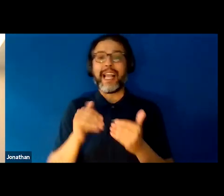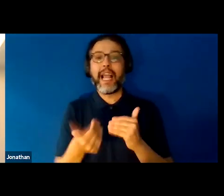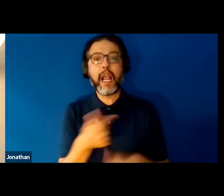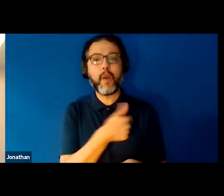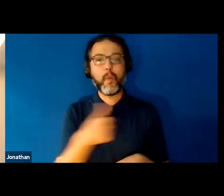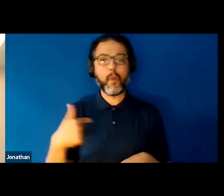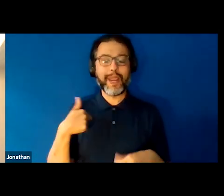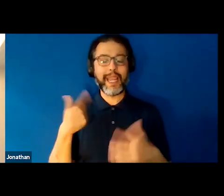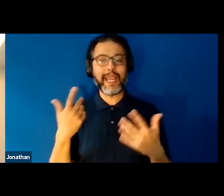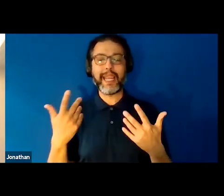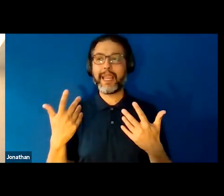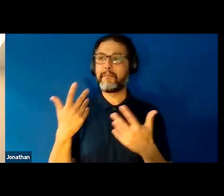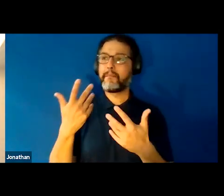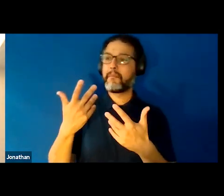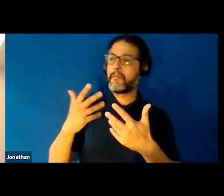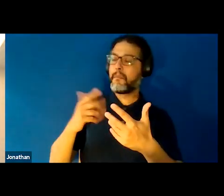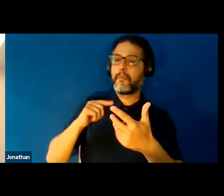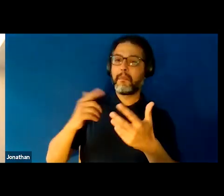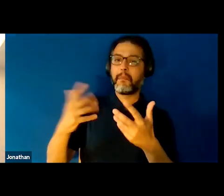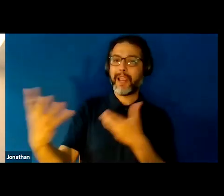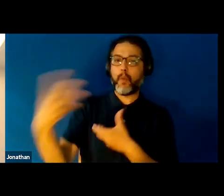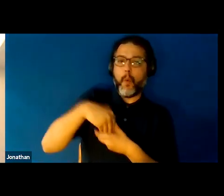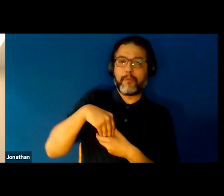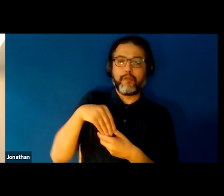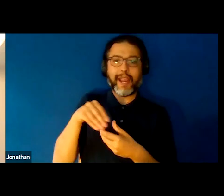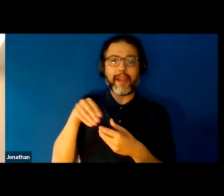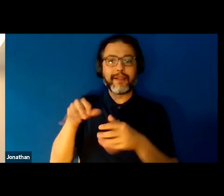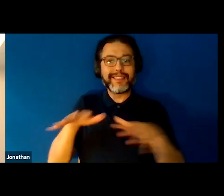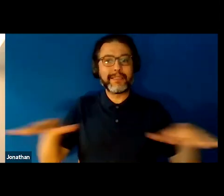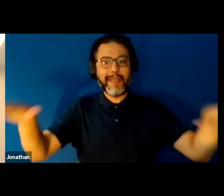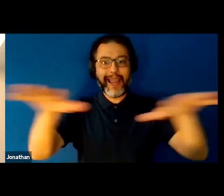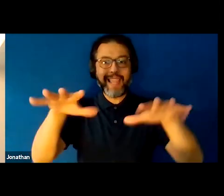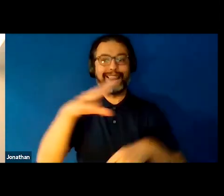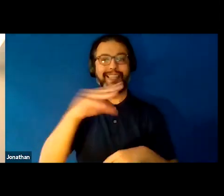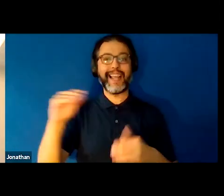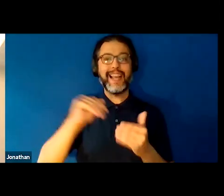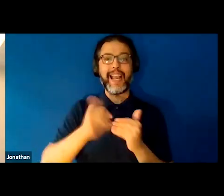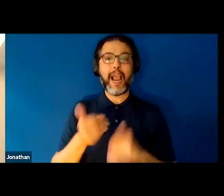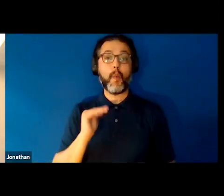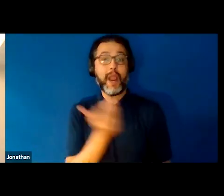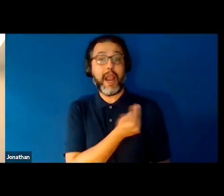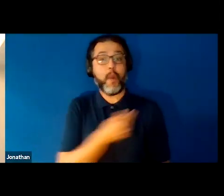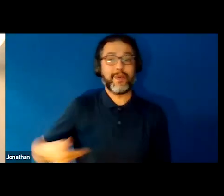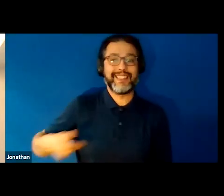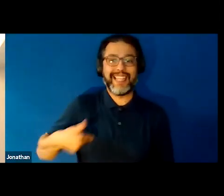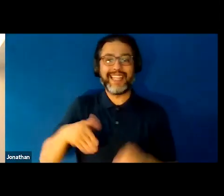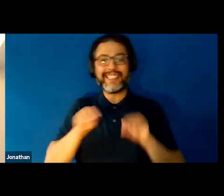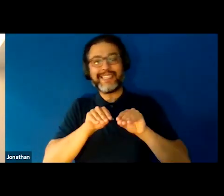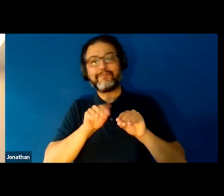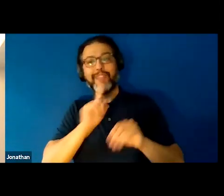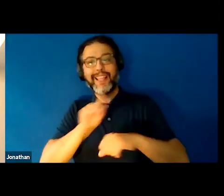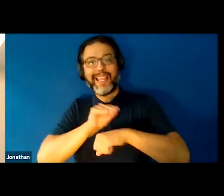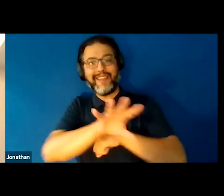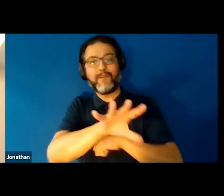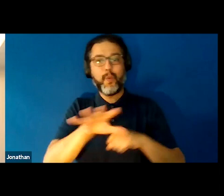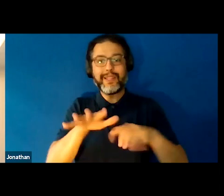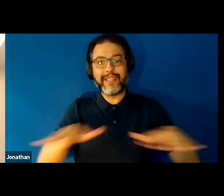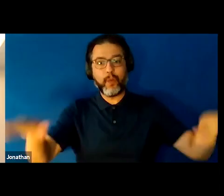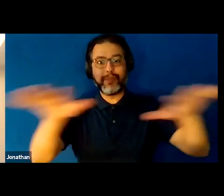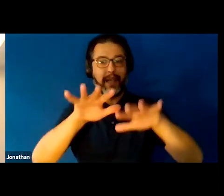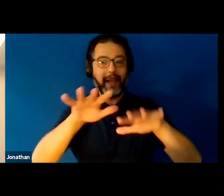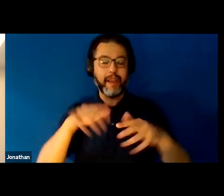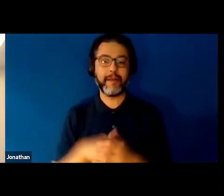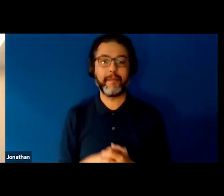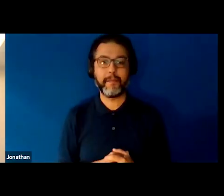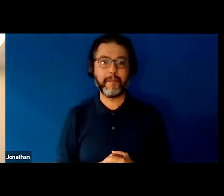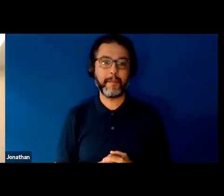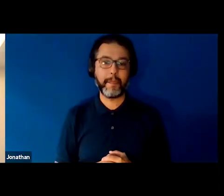space can then reinforce that experience.